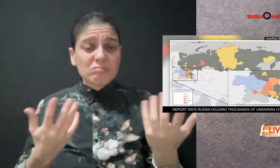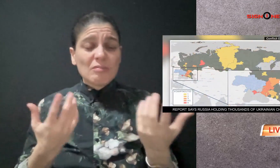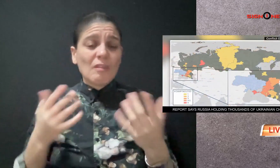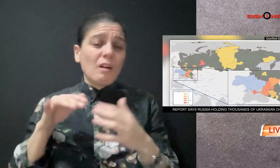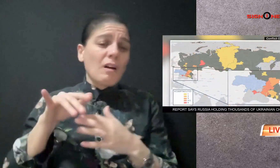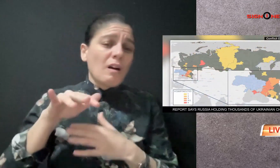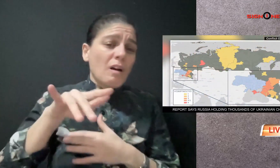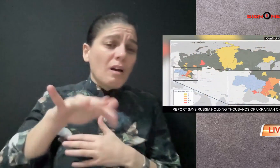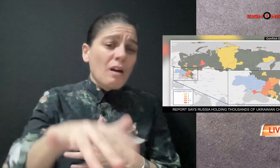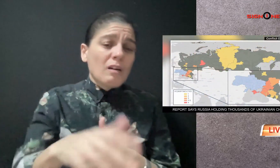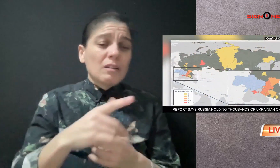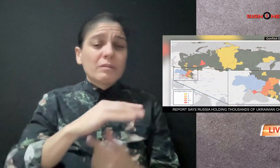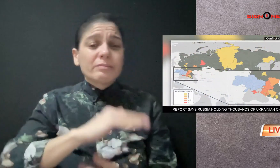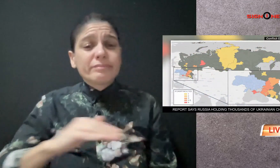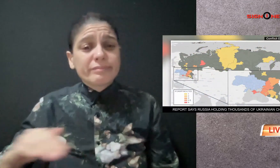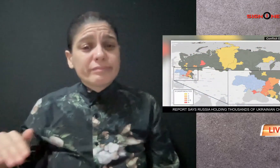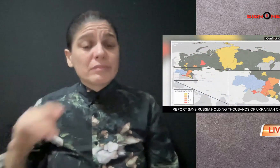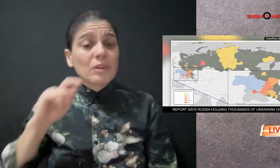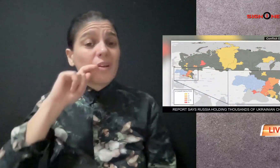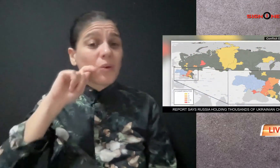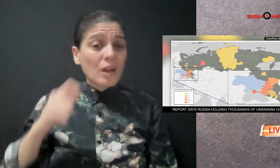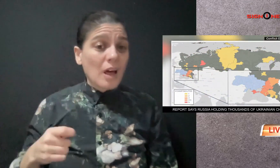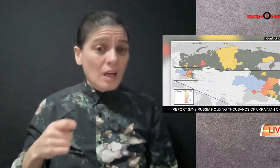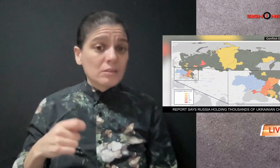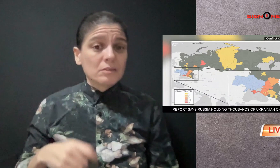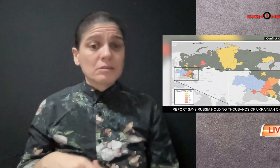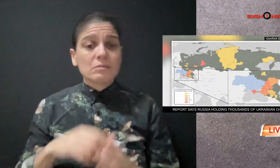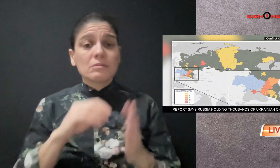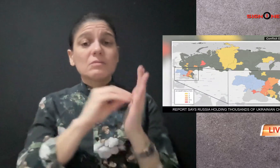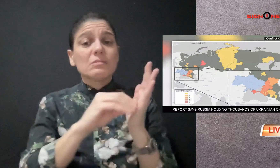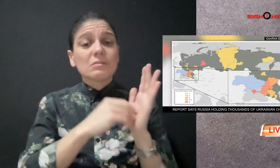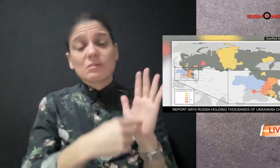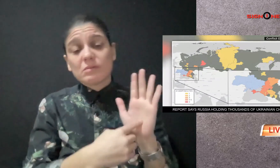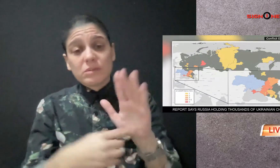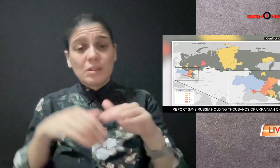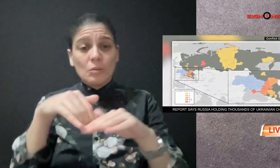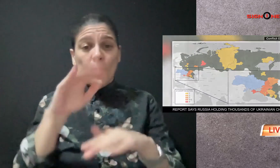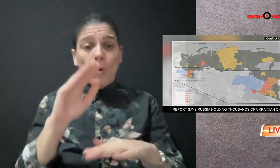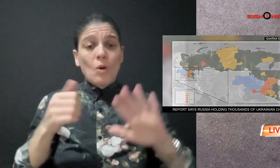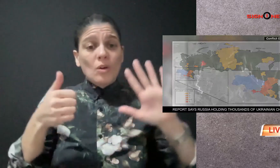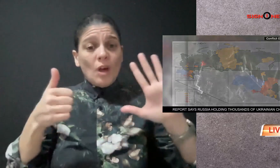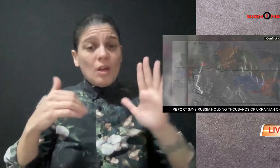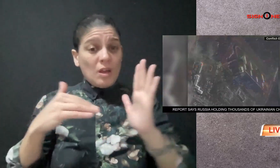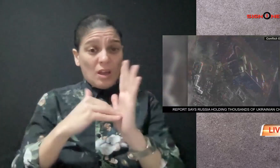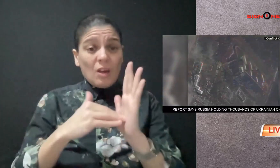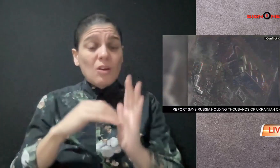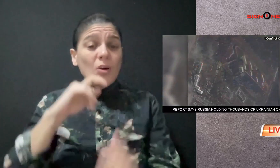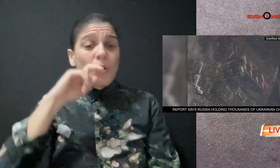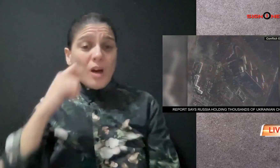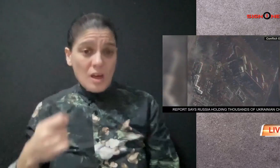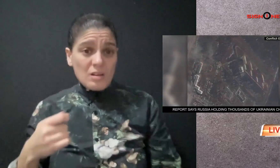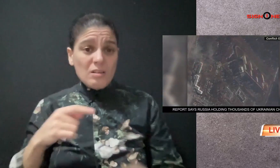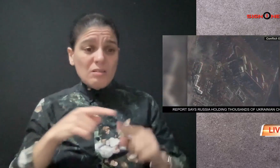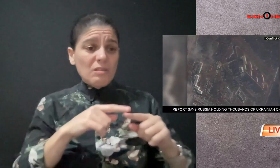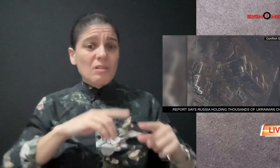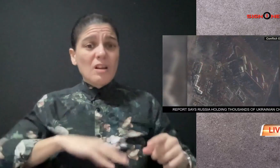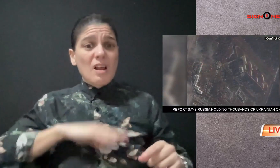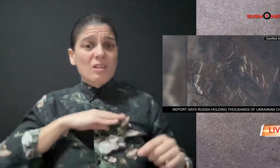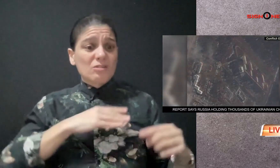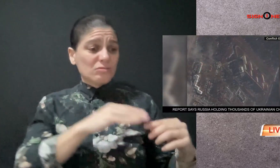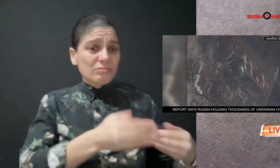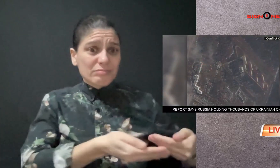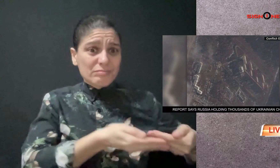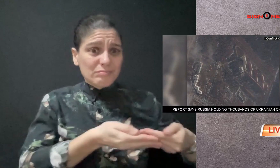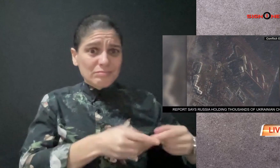holding thousands of Ukrainian children according to the report more than 6000 Ukrainians ranging